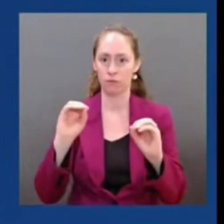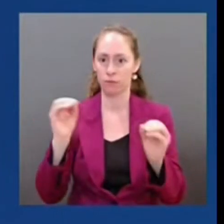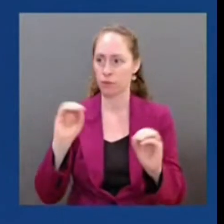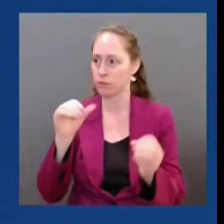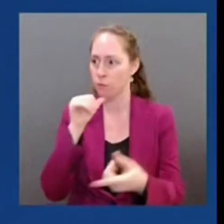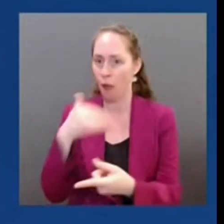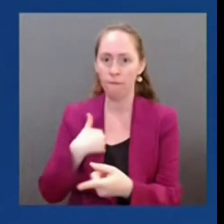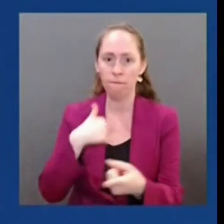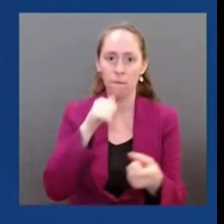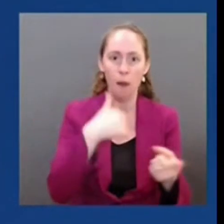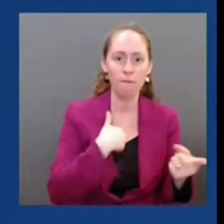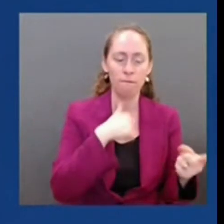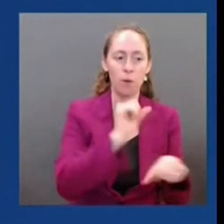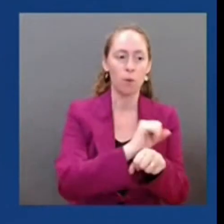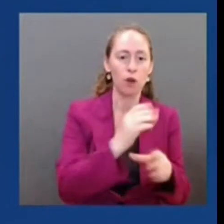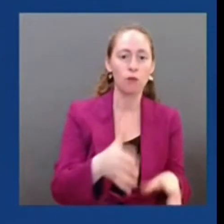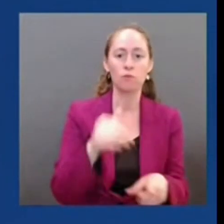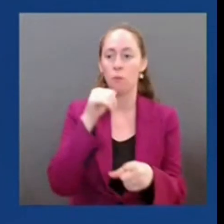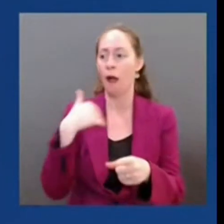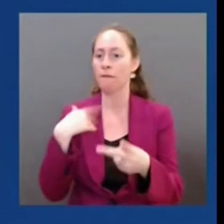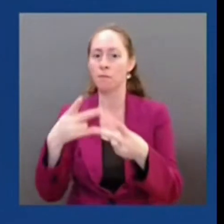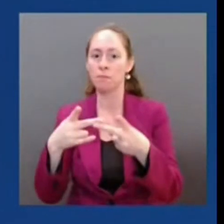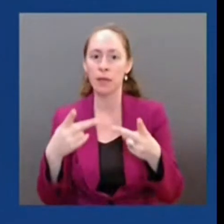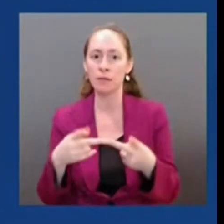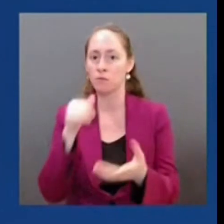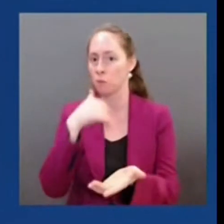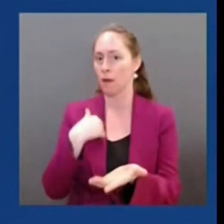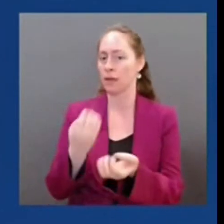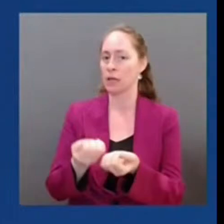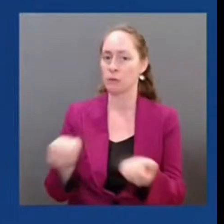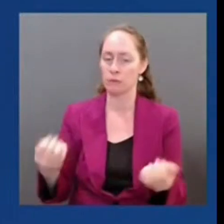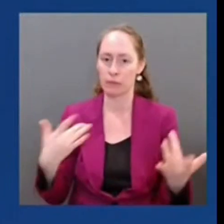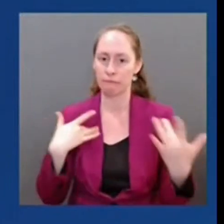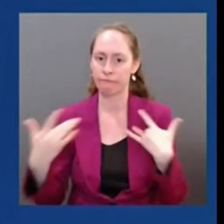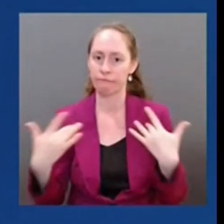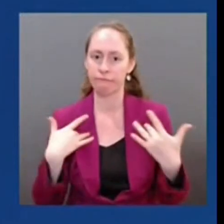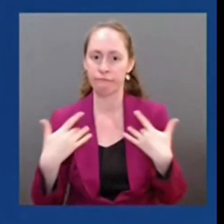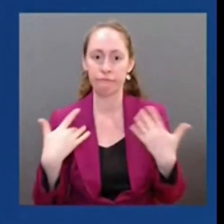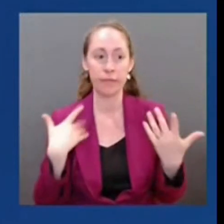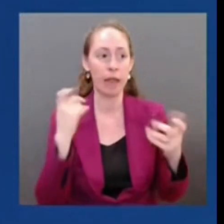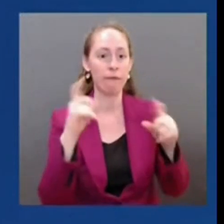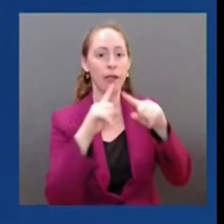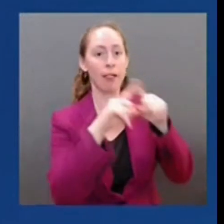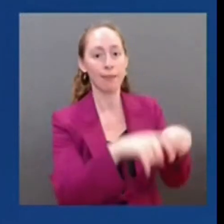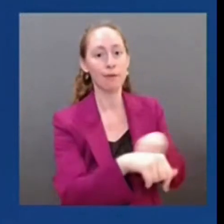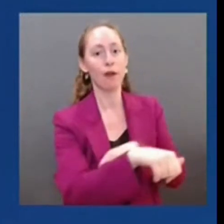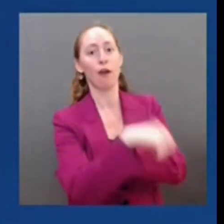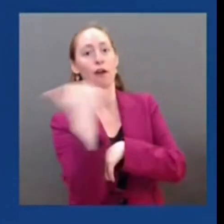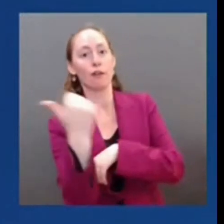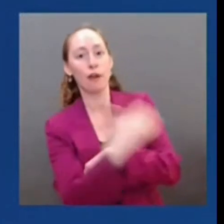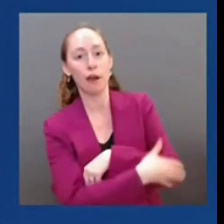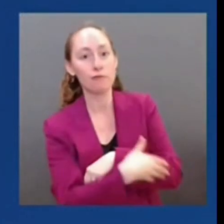RESOURCES IN THE FALL WITHOUT ENOUGH TESTS NO DOMESTIC MANUFACTURING CAPABILITIES, AND US HAVIN RELY ON OUR